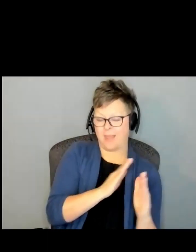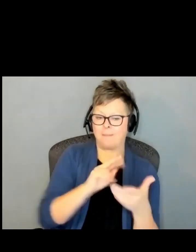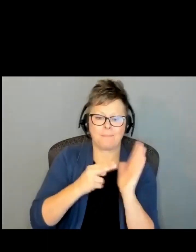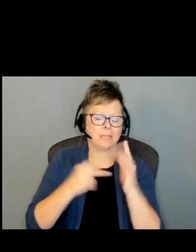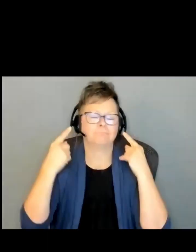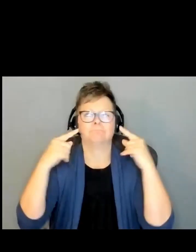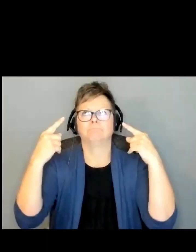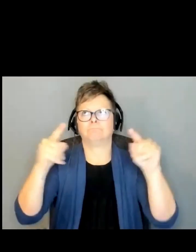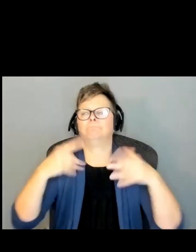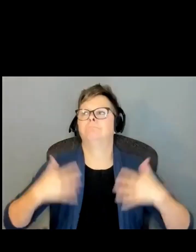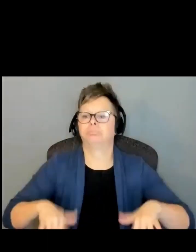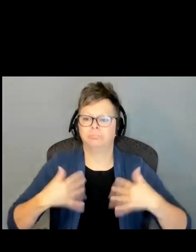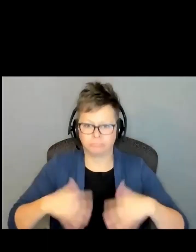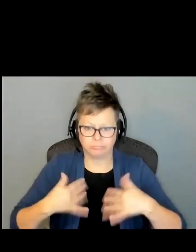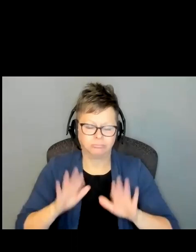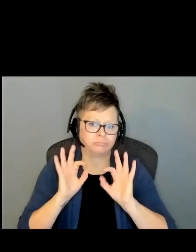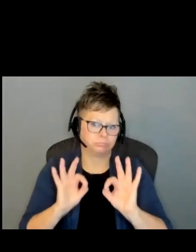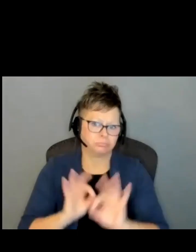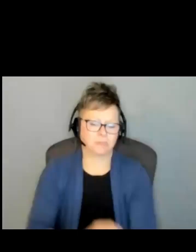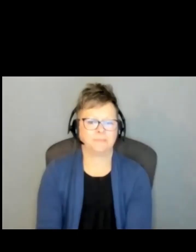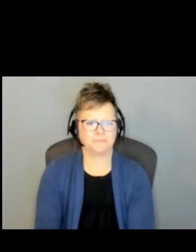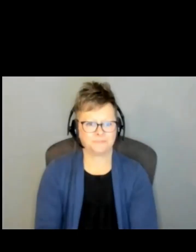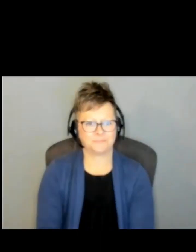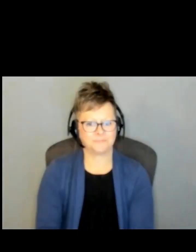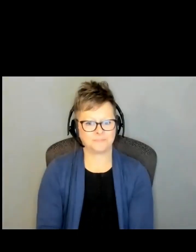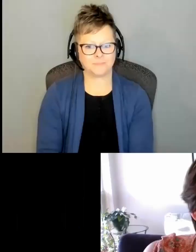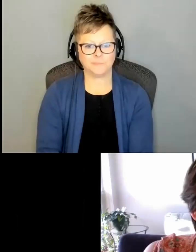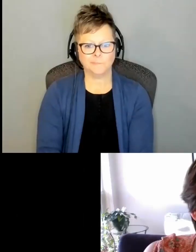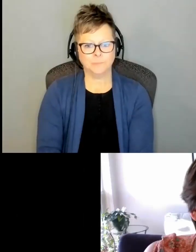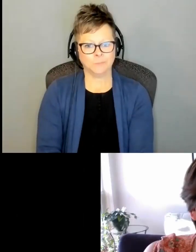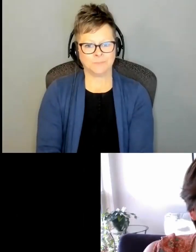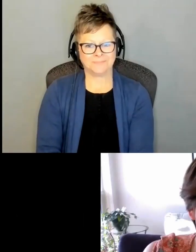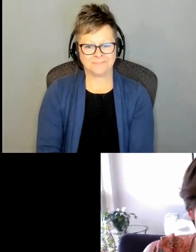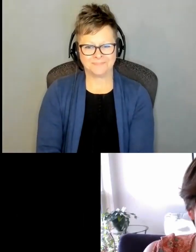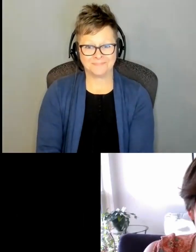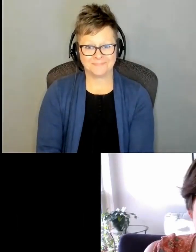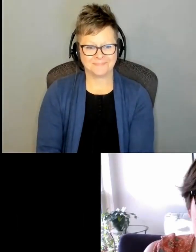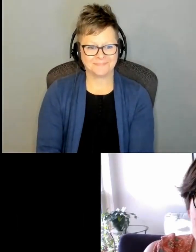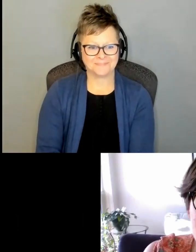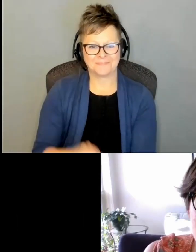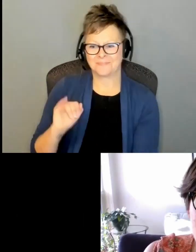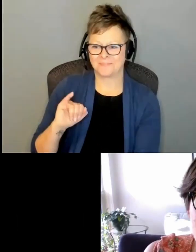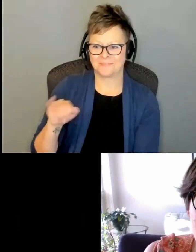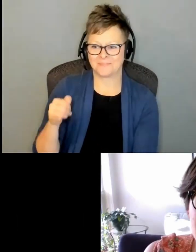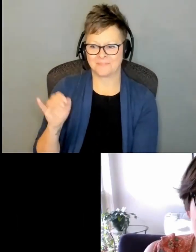I love this idea that recruitment starts with care.